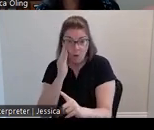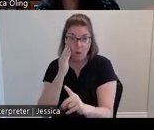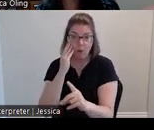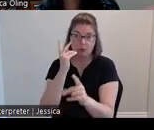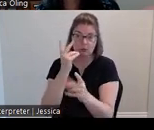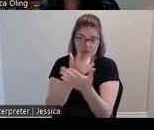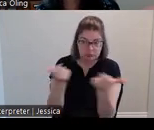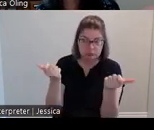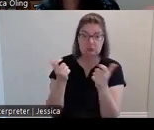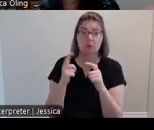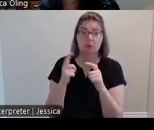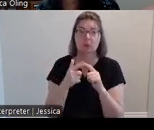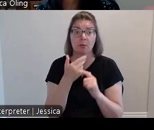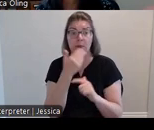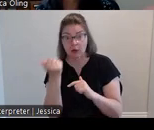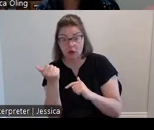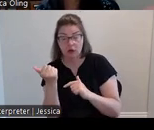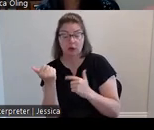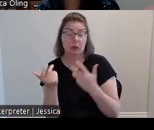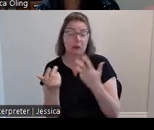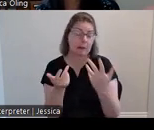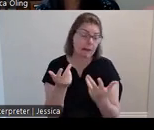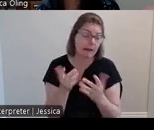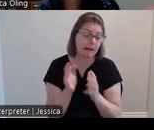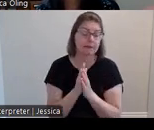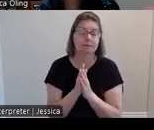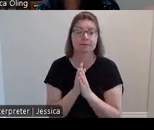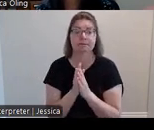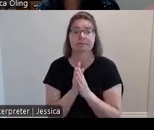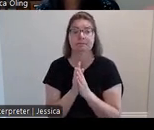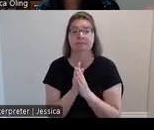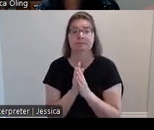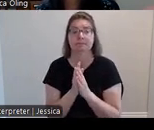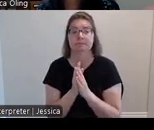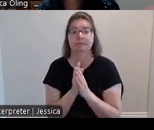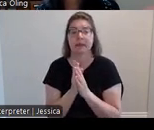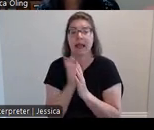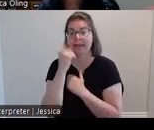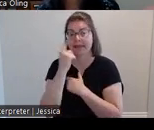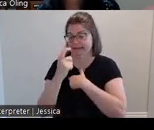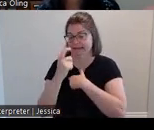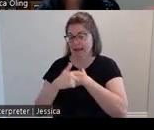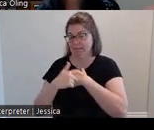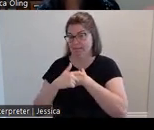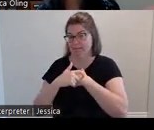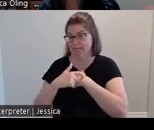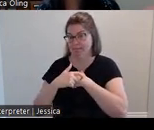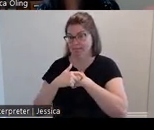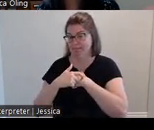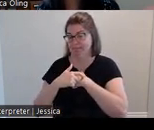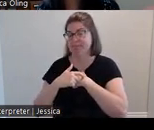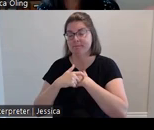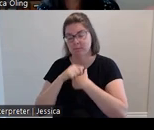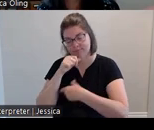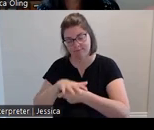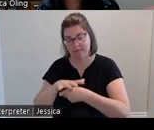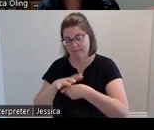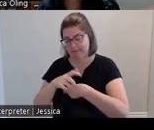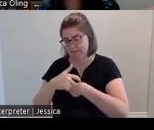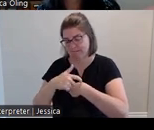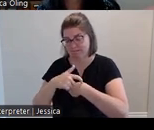I think that the time issue was definitely something that, um, we needed to hone in on.